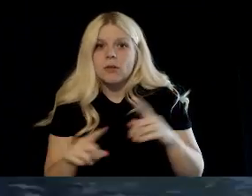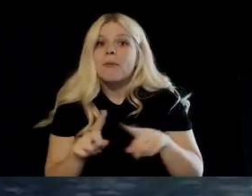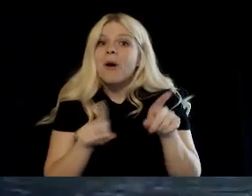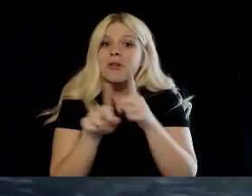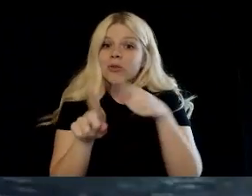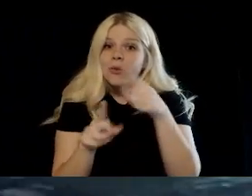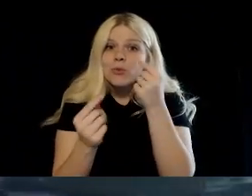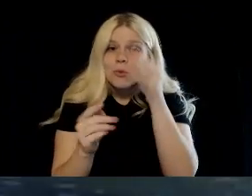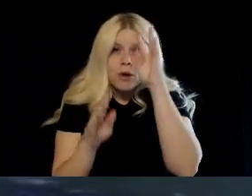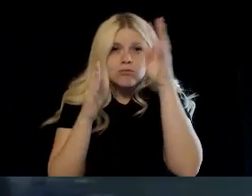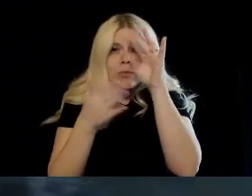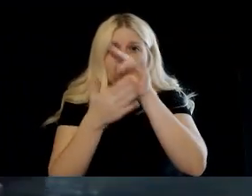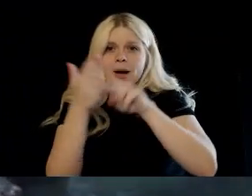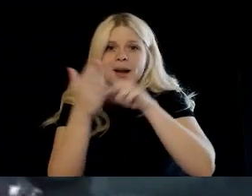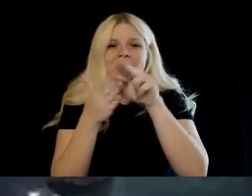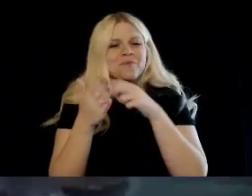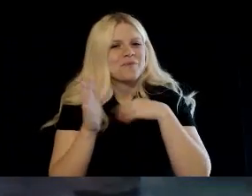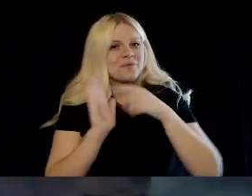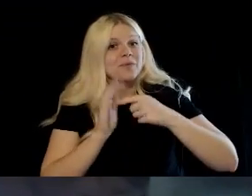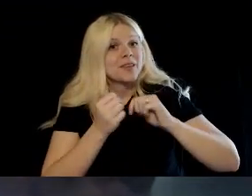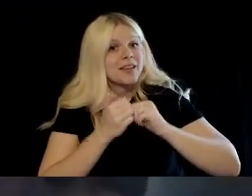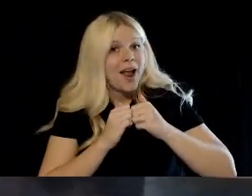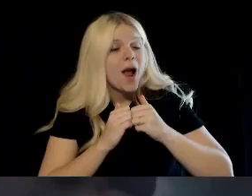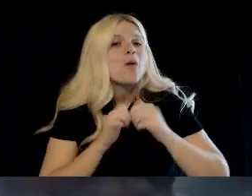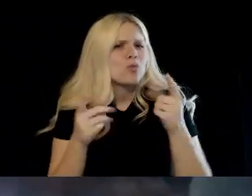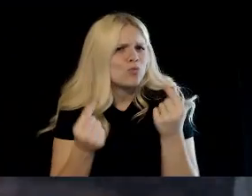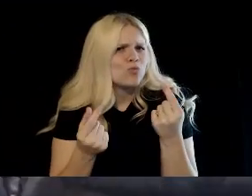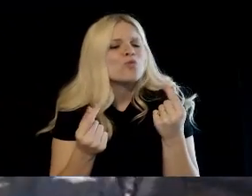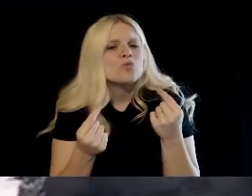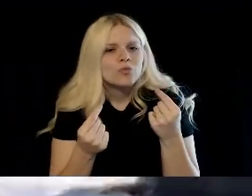And then you can purchase these at hoglezoo.org.